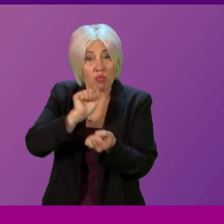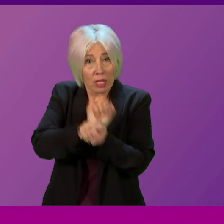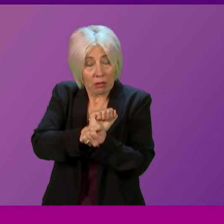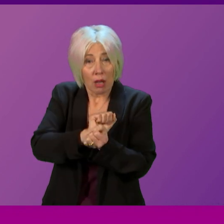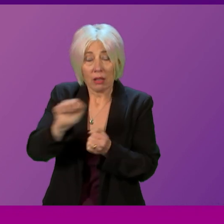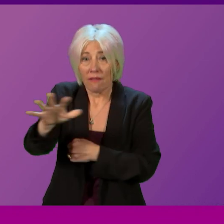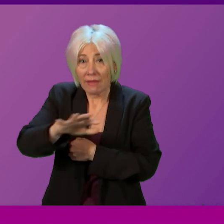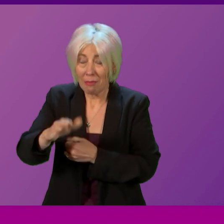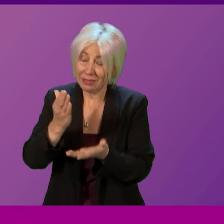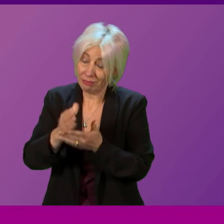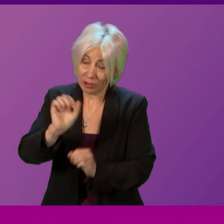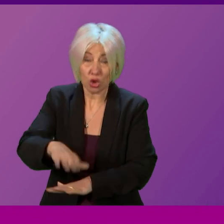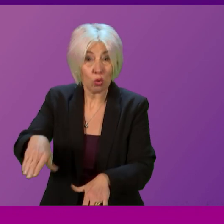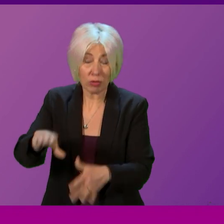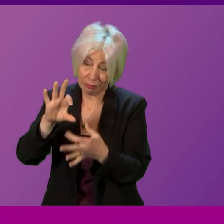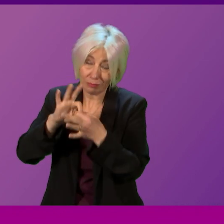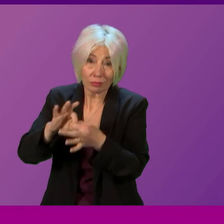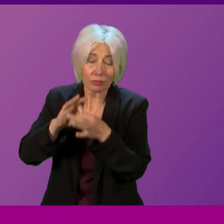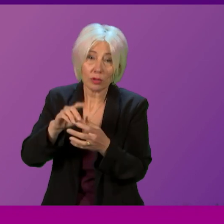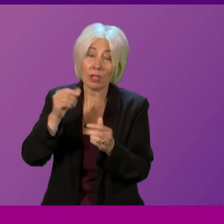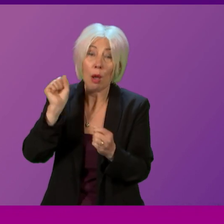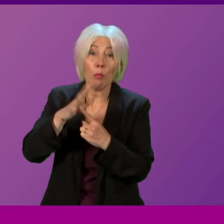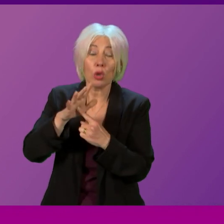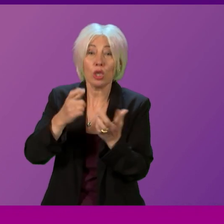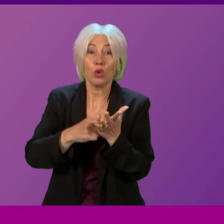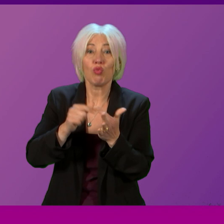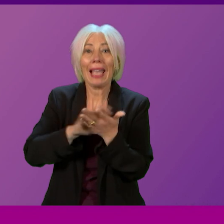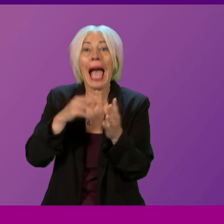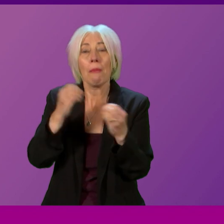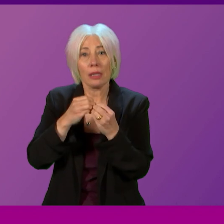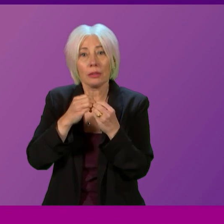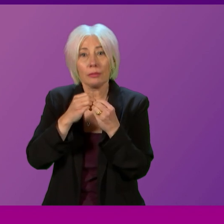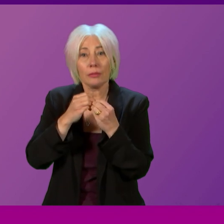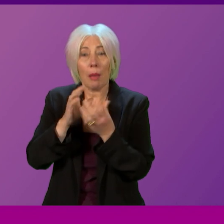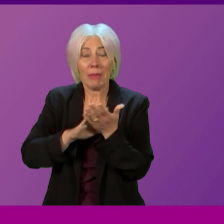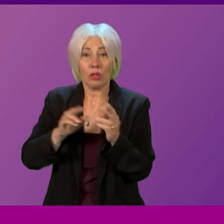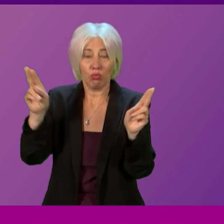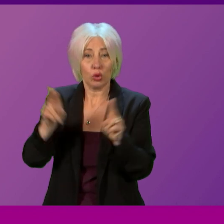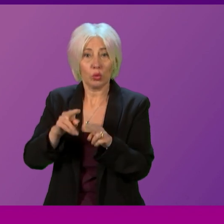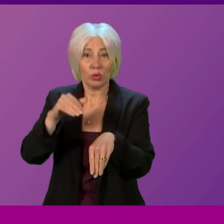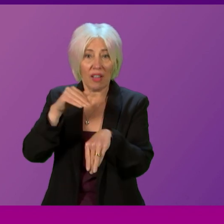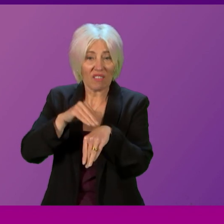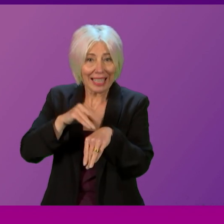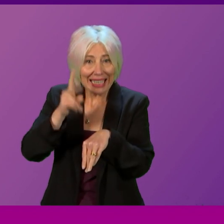That is important to rehabilitation, and rehabilitation is important to reducing offending and reoffending.